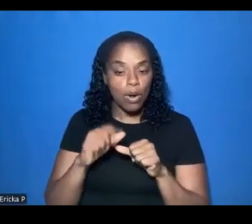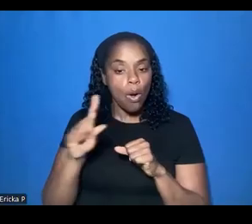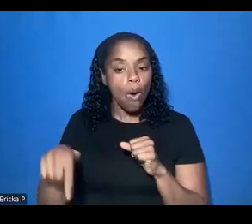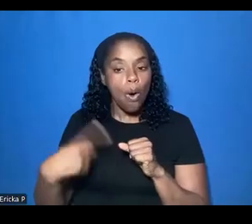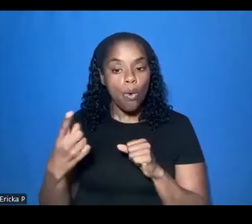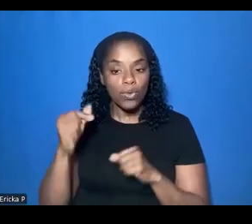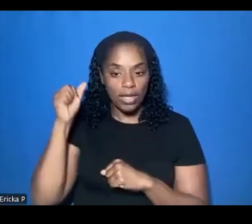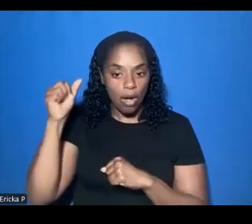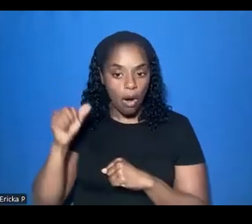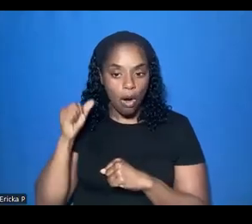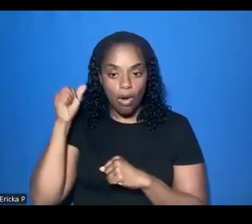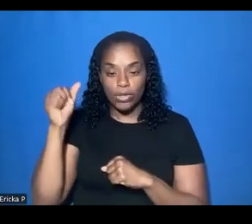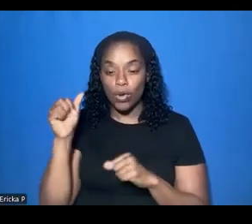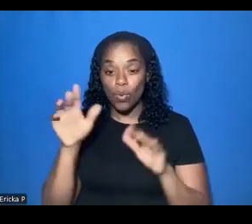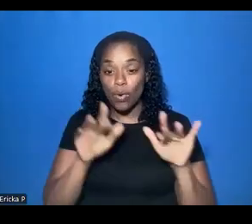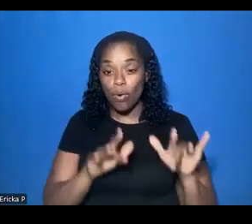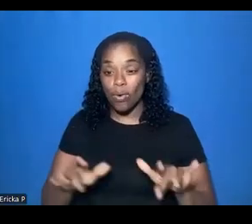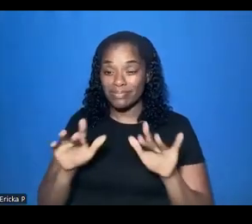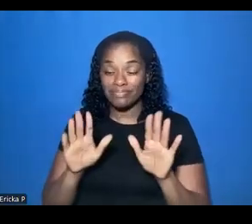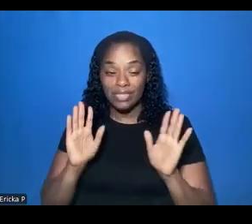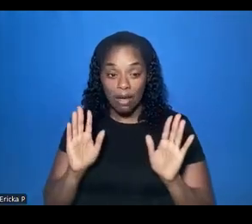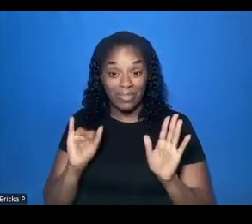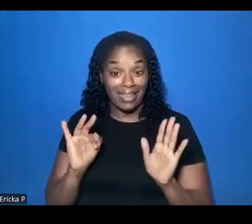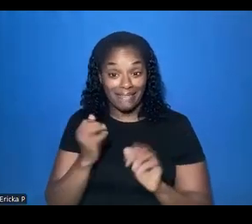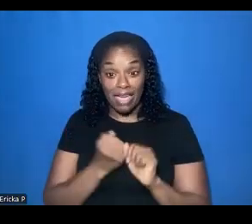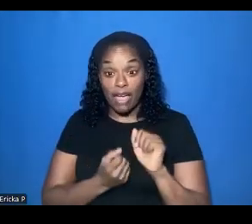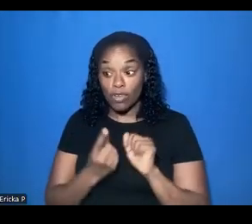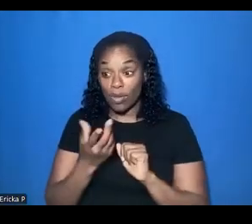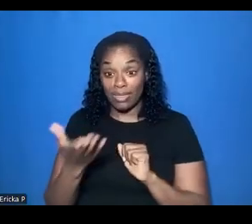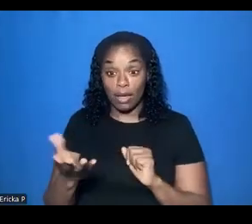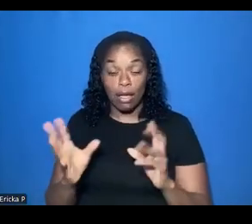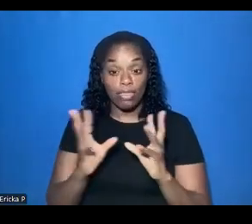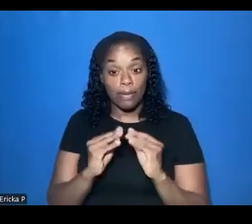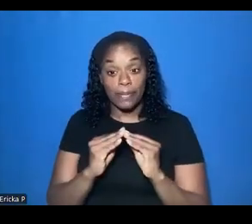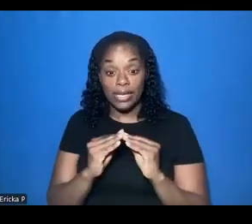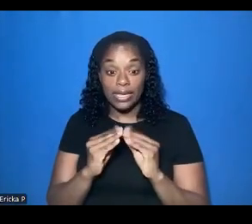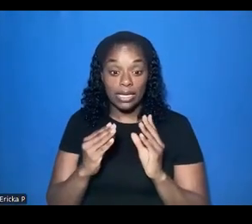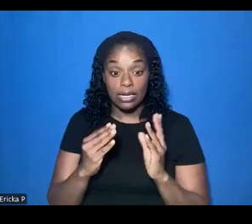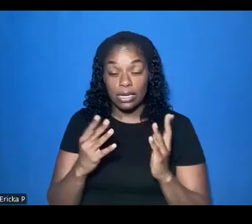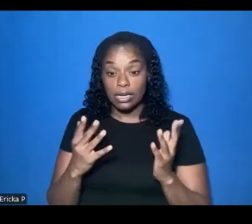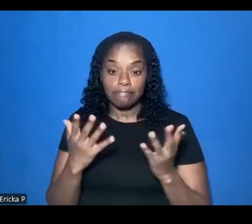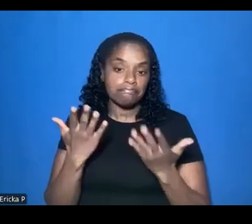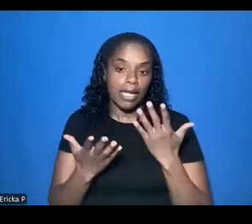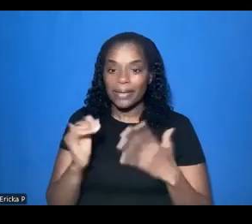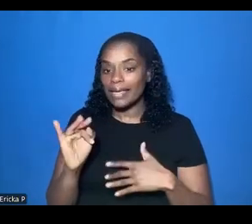unless everybody at the meeting gives their approval, too. Sometimes it's a zoom meeting.